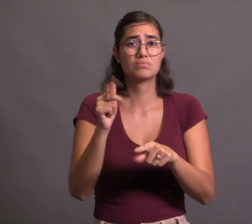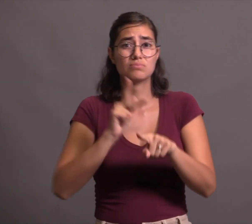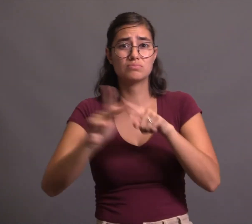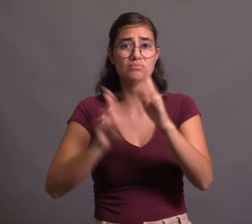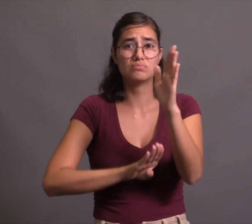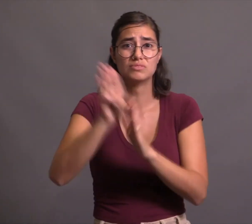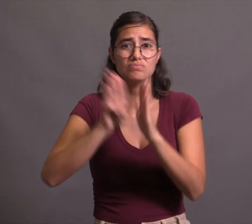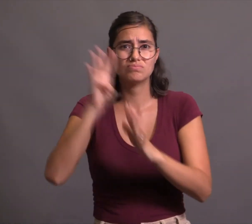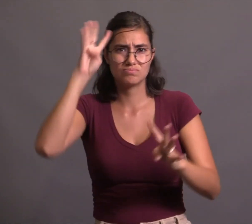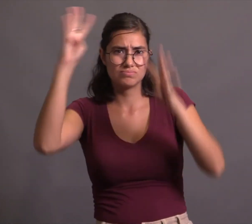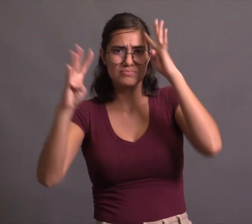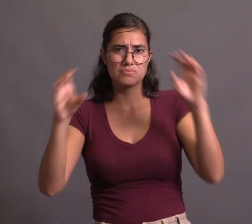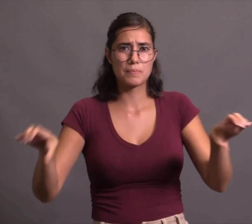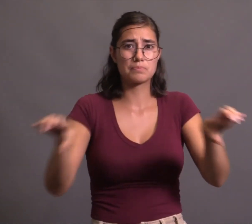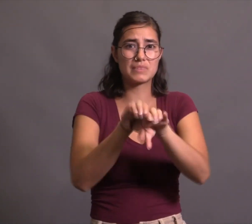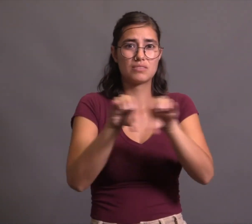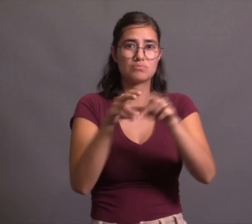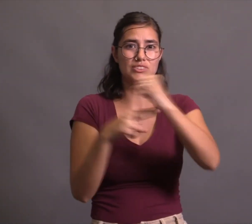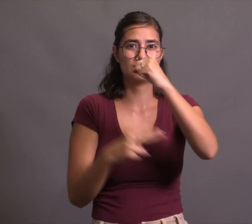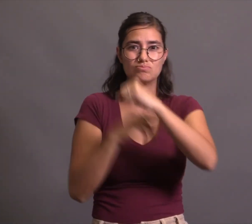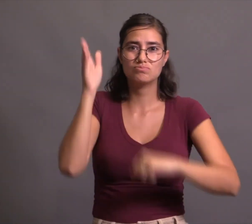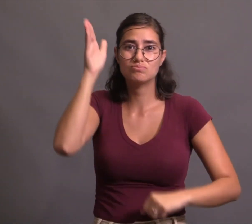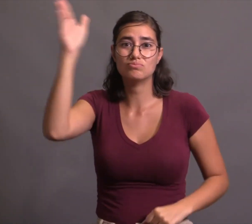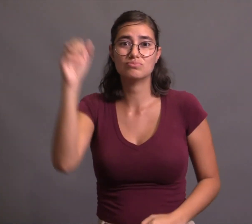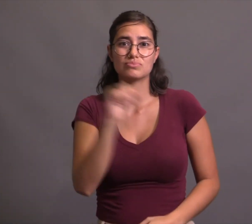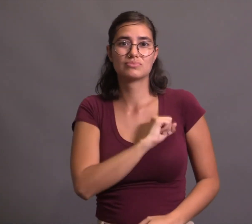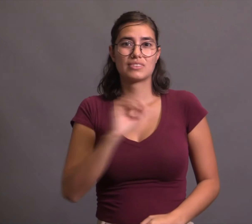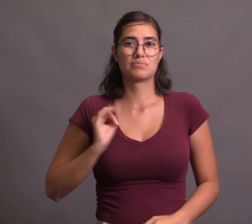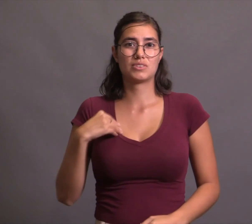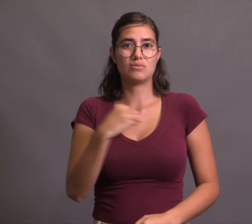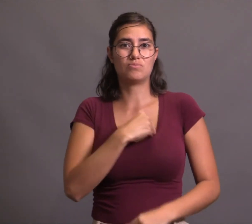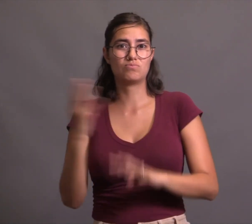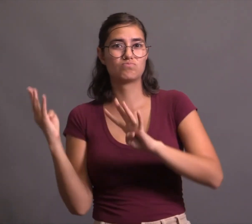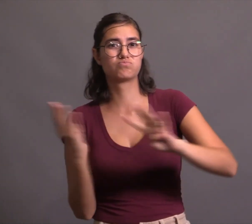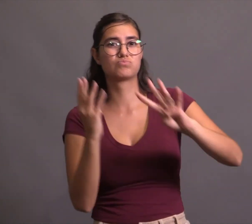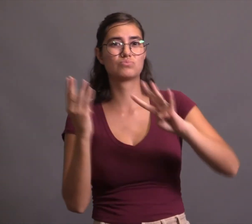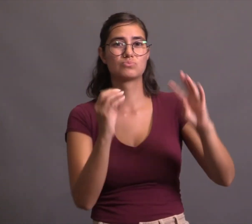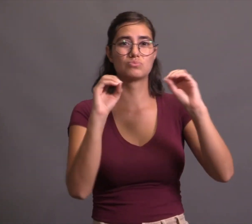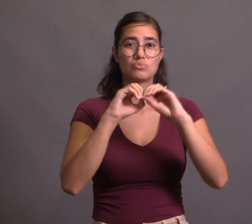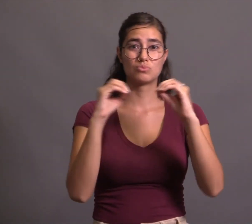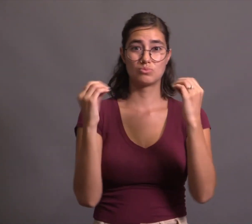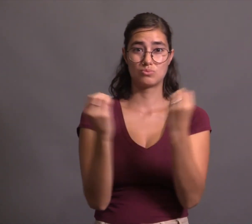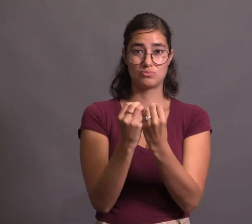and professional development, and create a pipeline that brings future staff members to the organization.